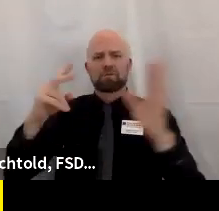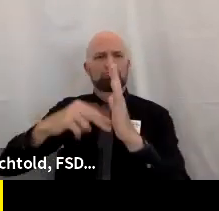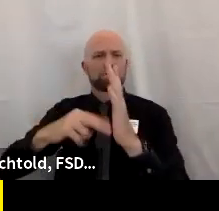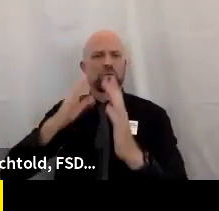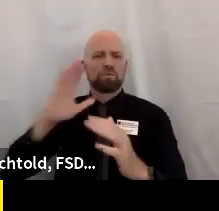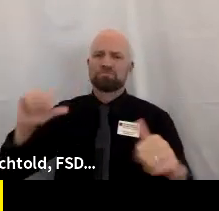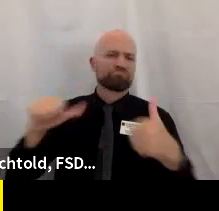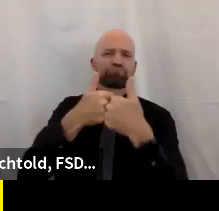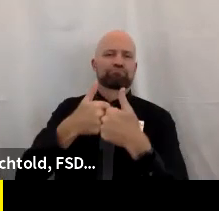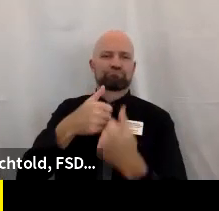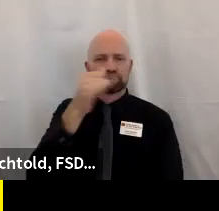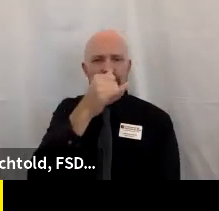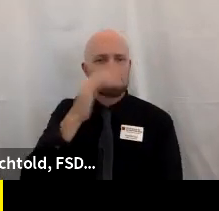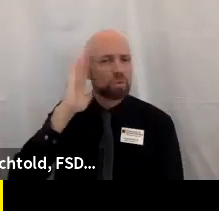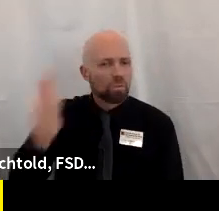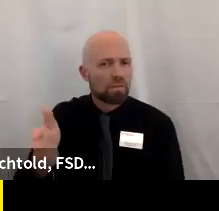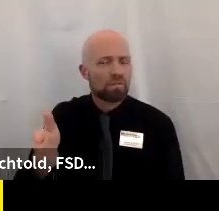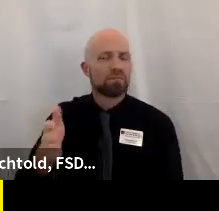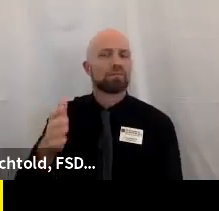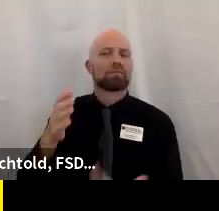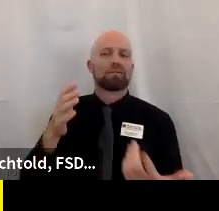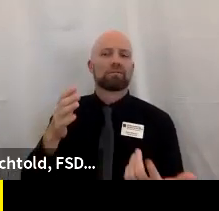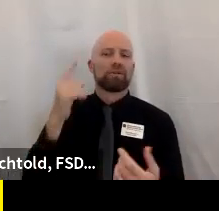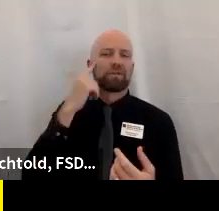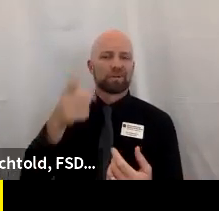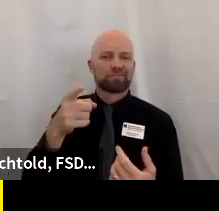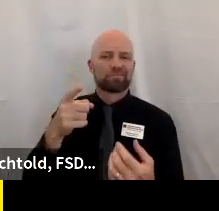then obviously reading will be a struggle. It will be a challenge.